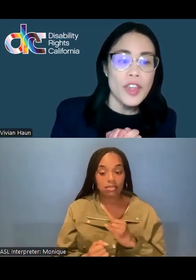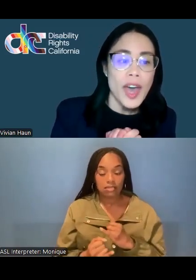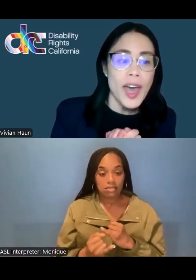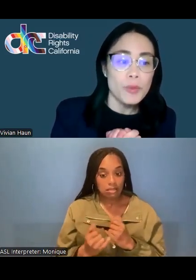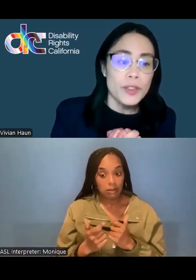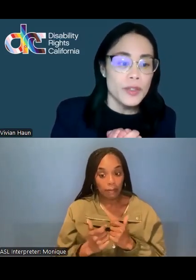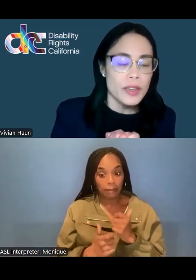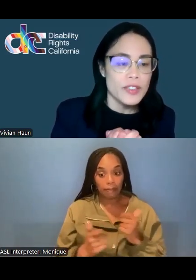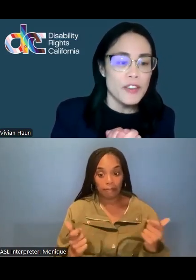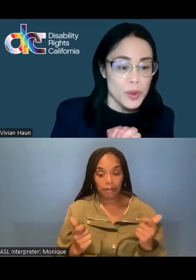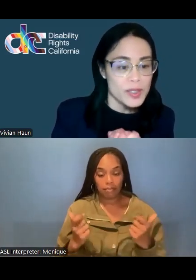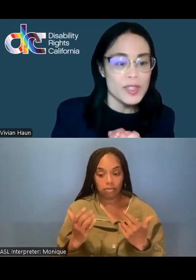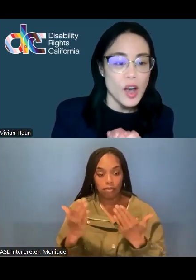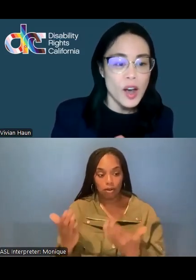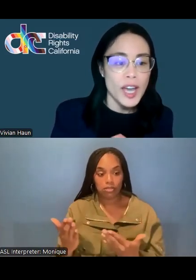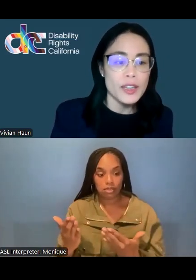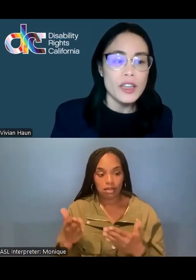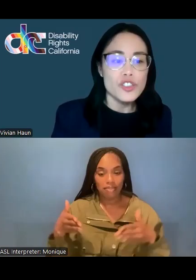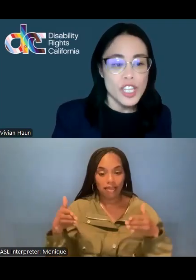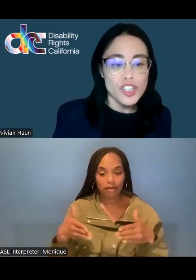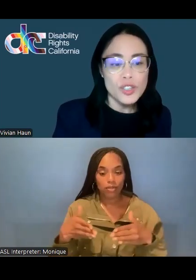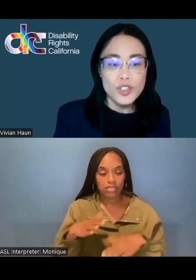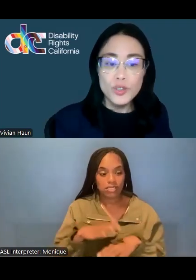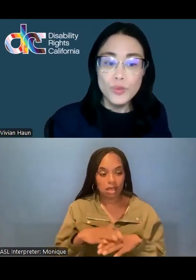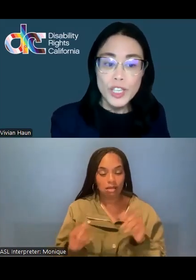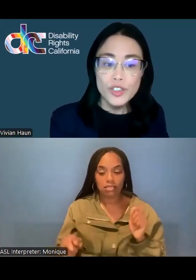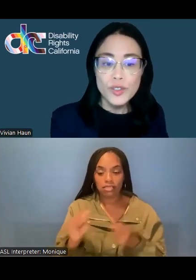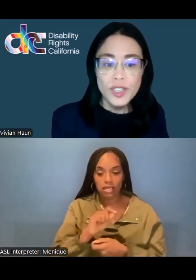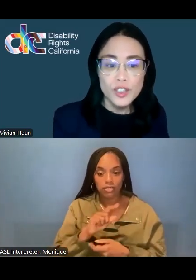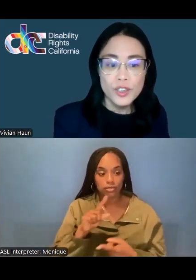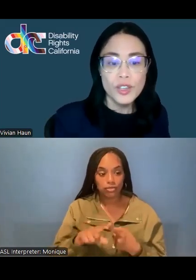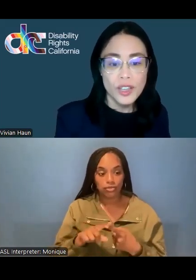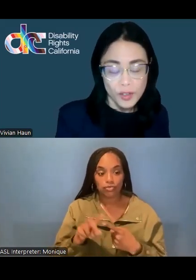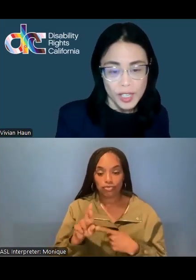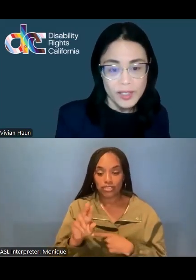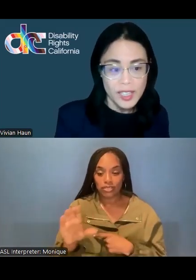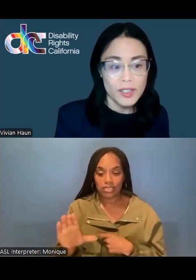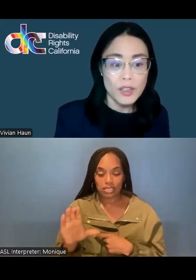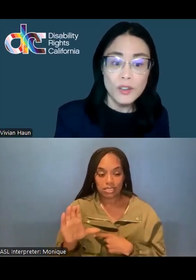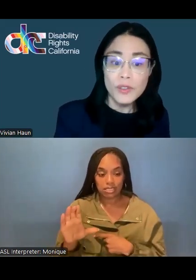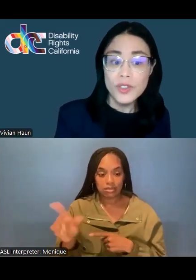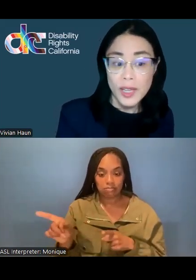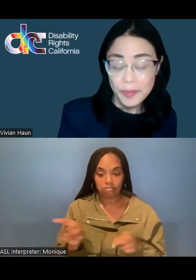that with that focuses on changes to regional center governance and oversight.